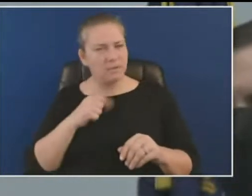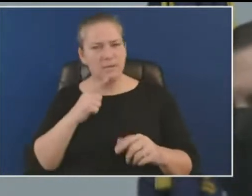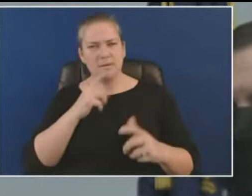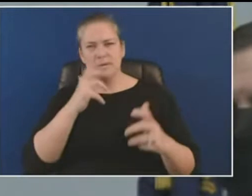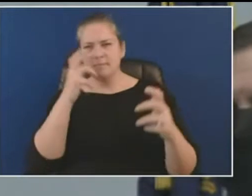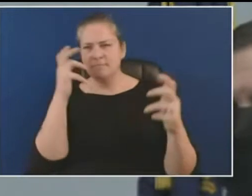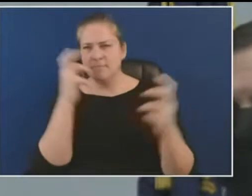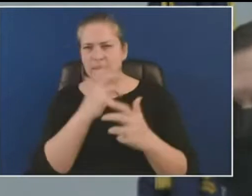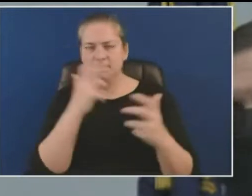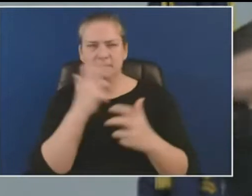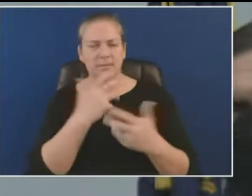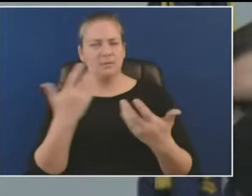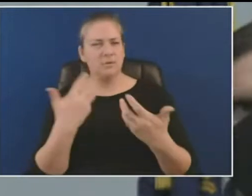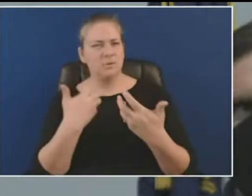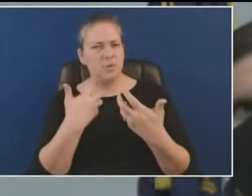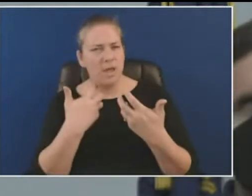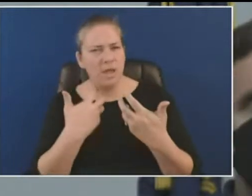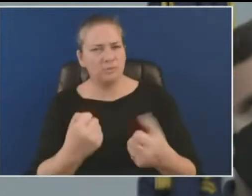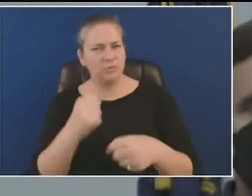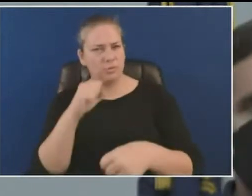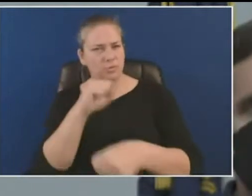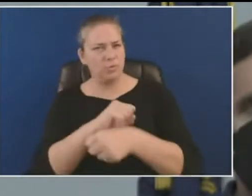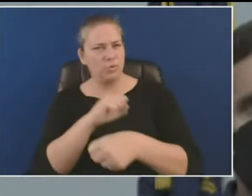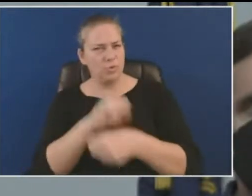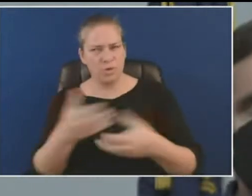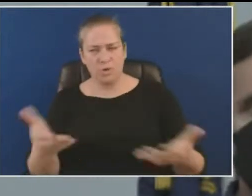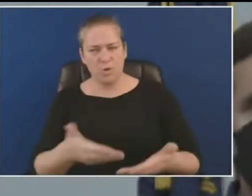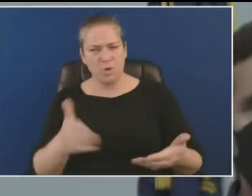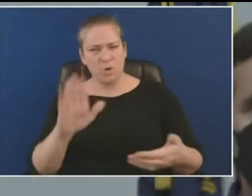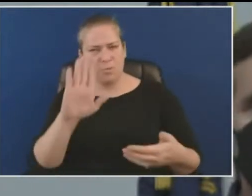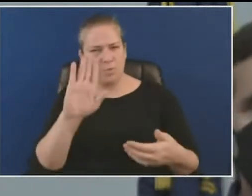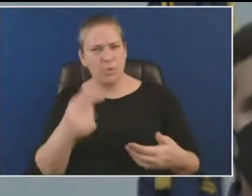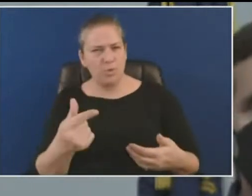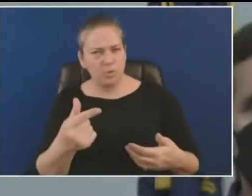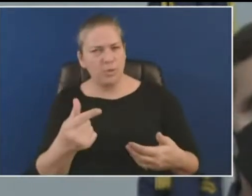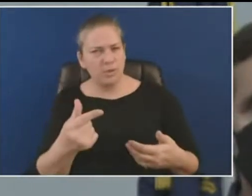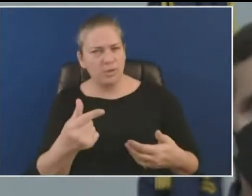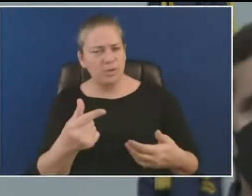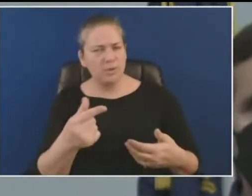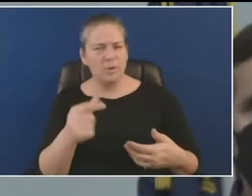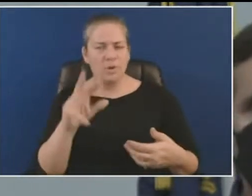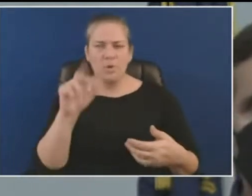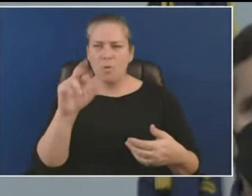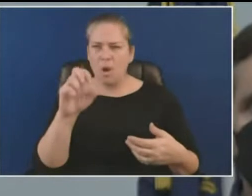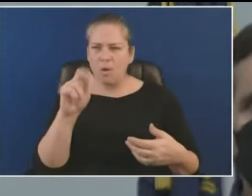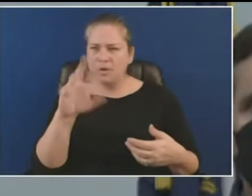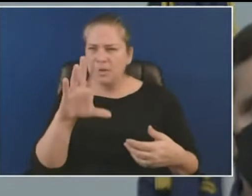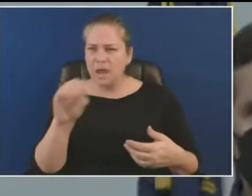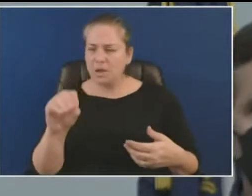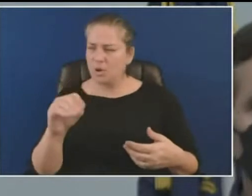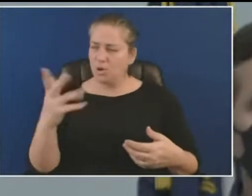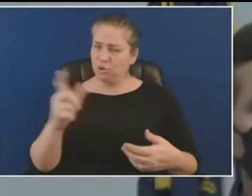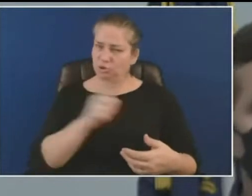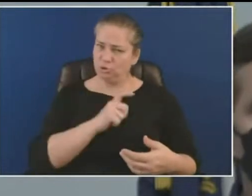have done here in Bowling Green, Warren County. Thank you to our Sheriff's Department, Bowling Green police, Bowling Green,